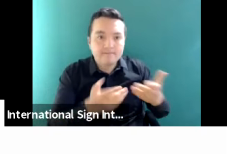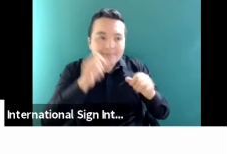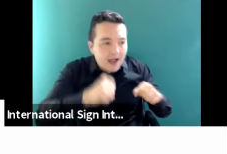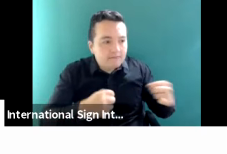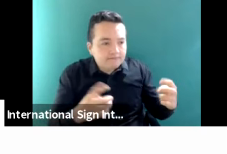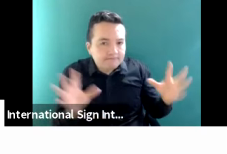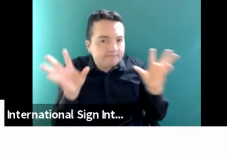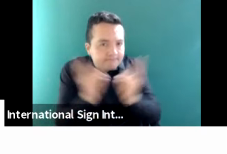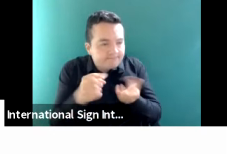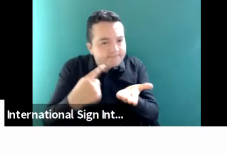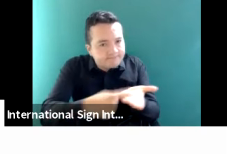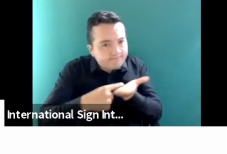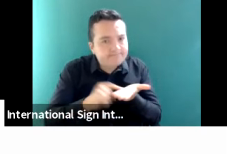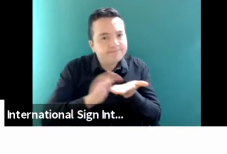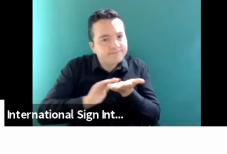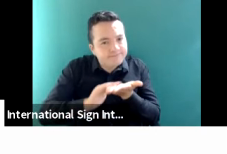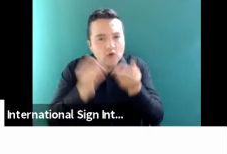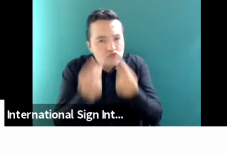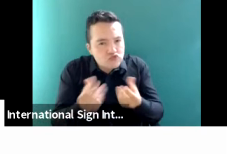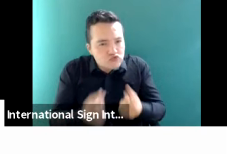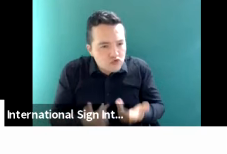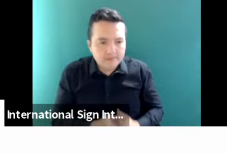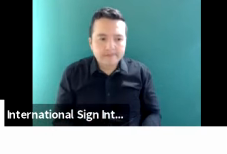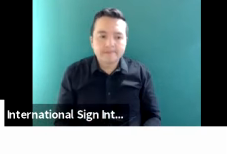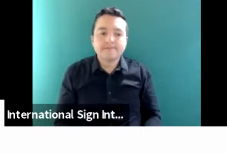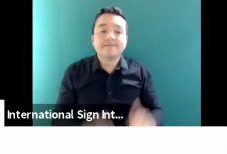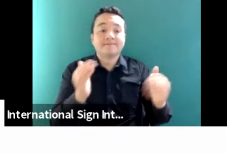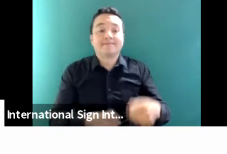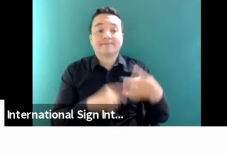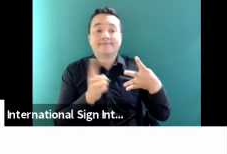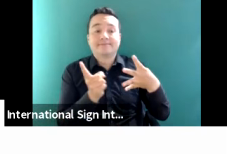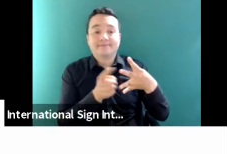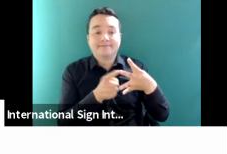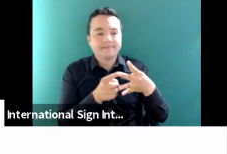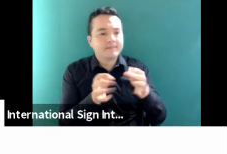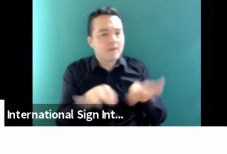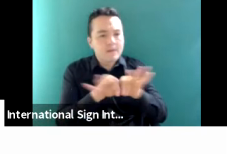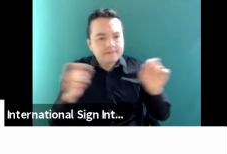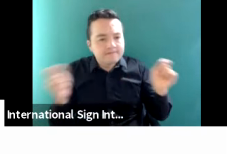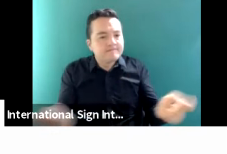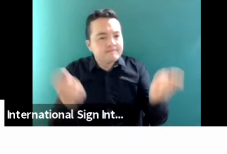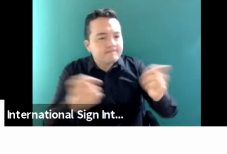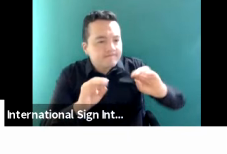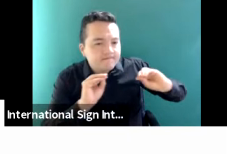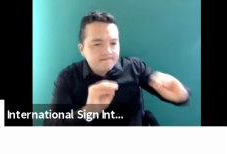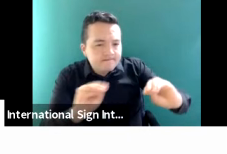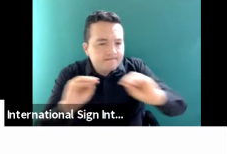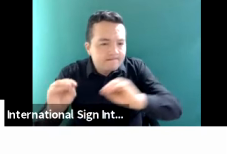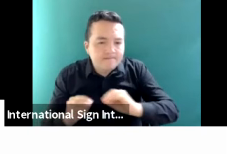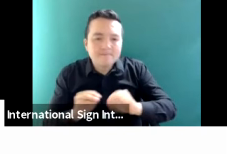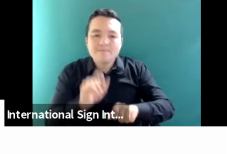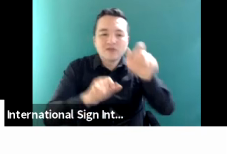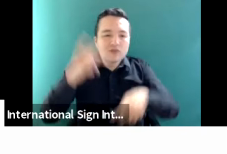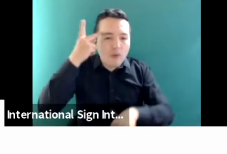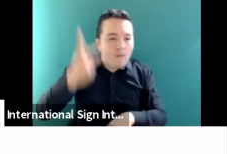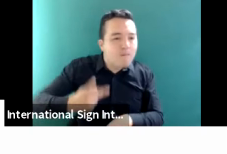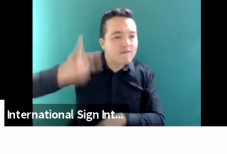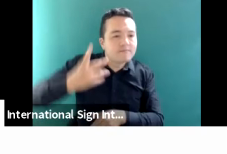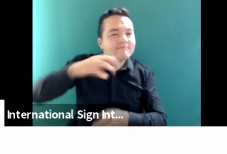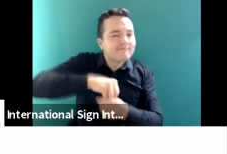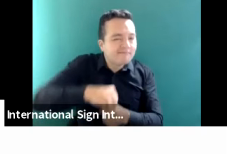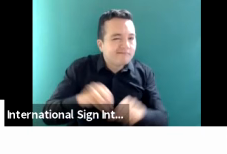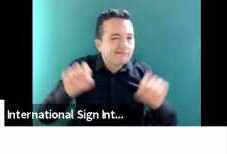This is one of the biggest impediments because how can a country make progress without getting input from the disability community.